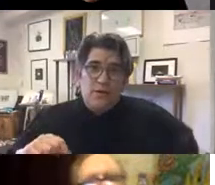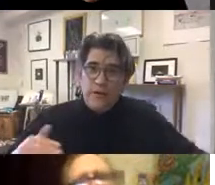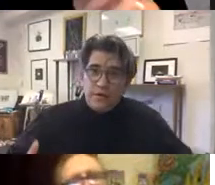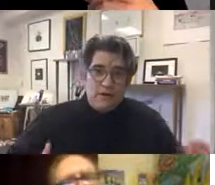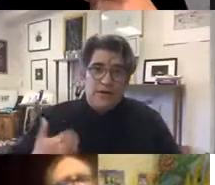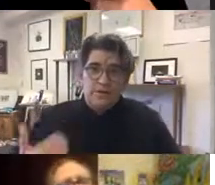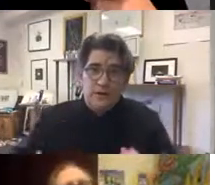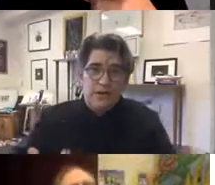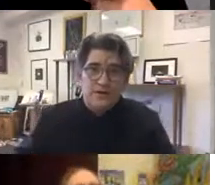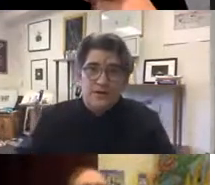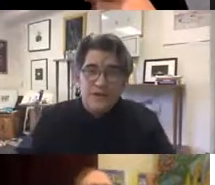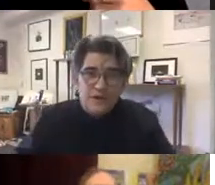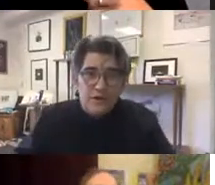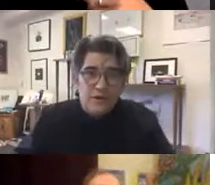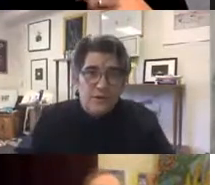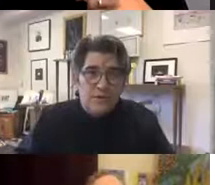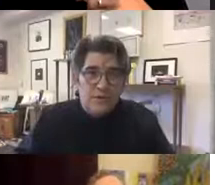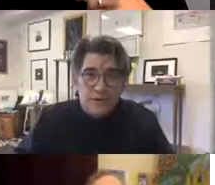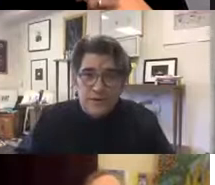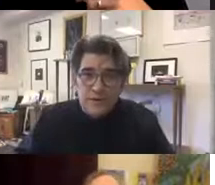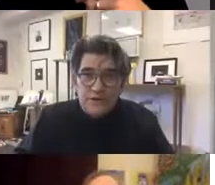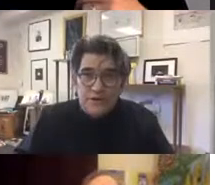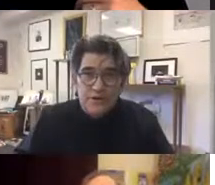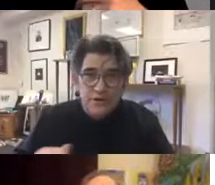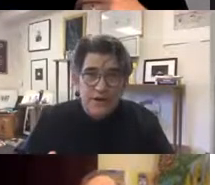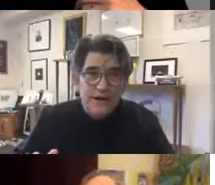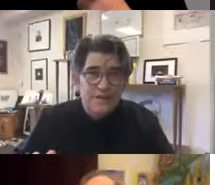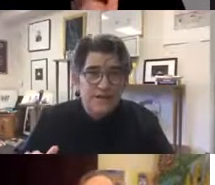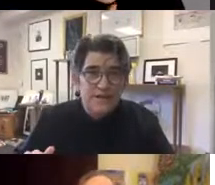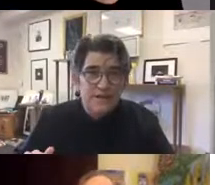We've already experienced just in this year alone, with the Trump administration, shutting down visas